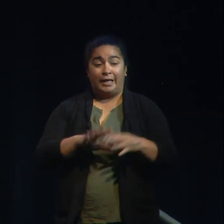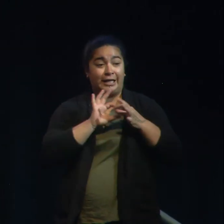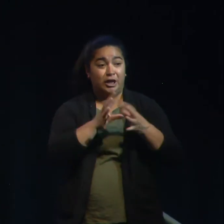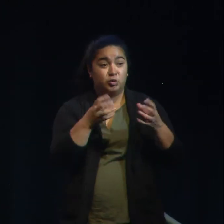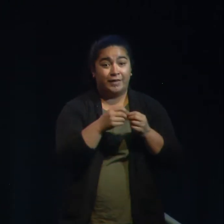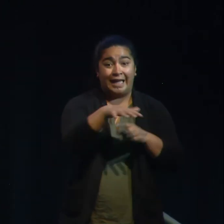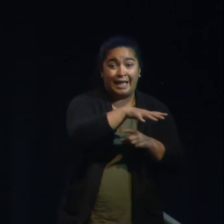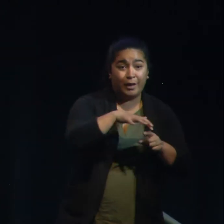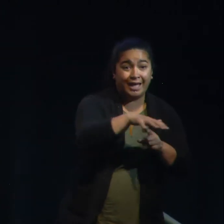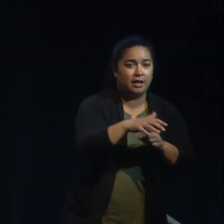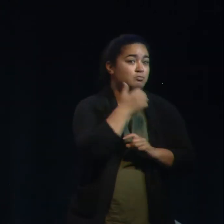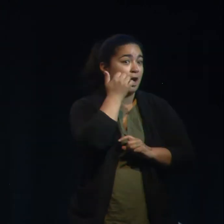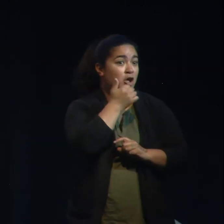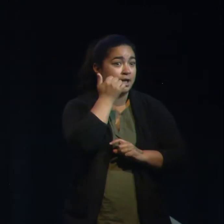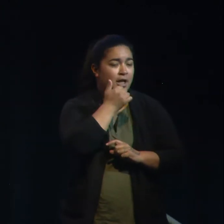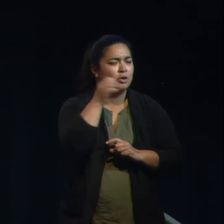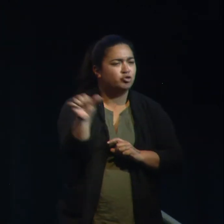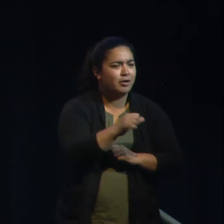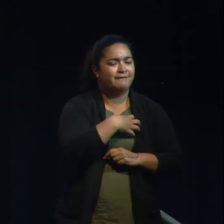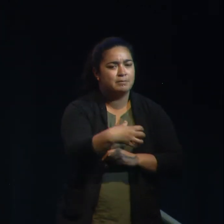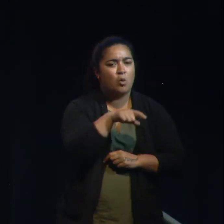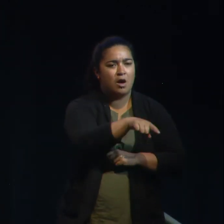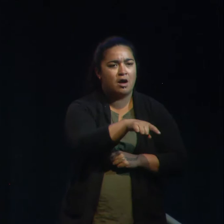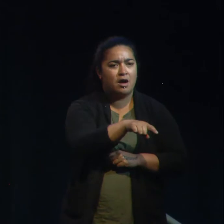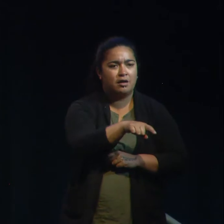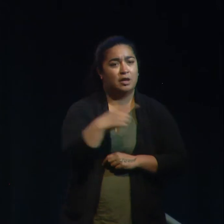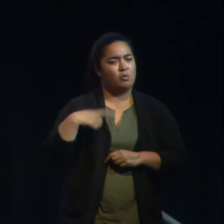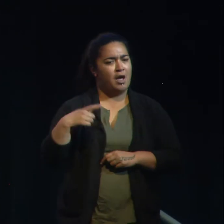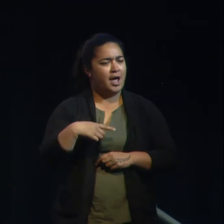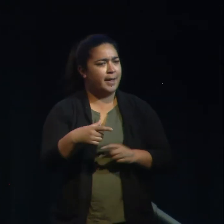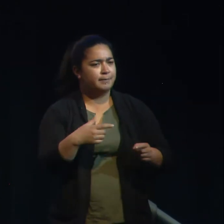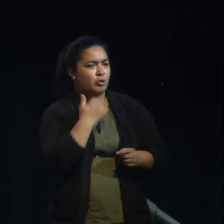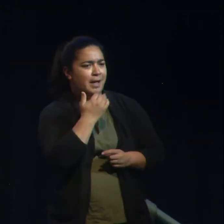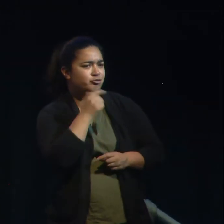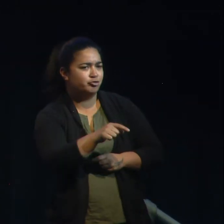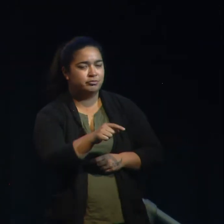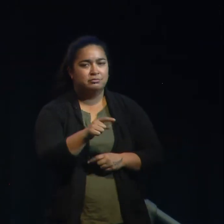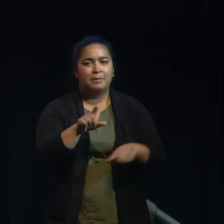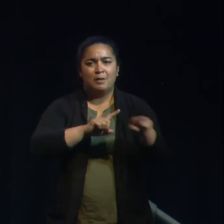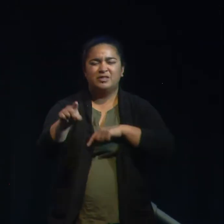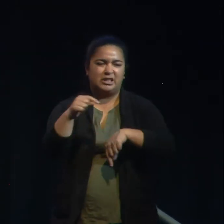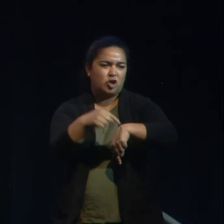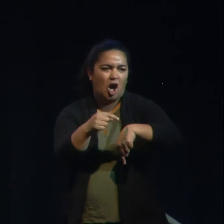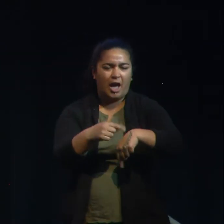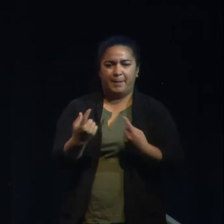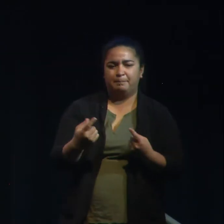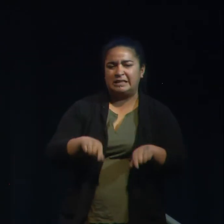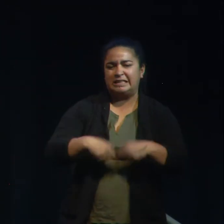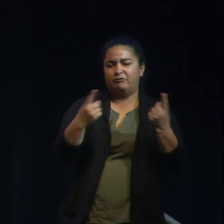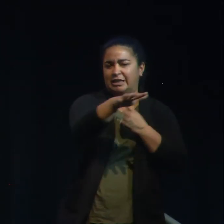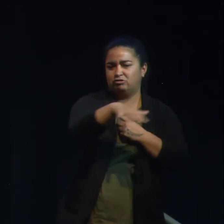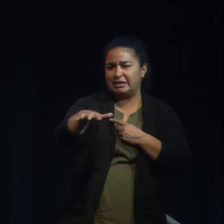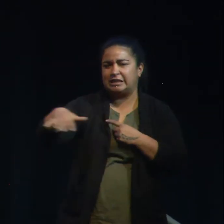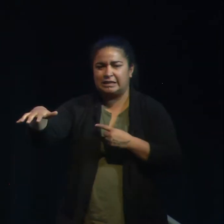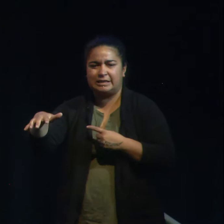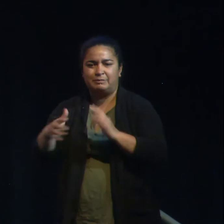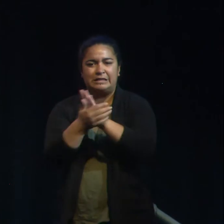as we would have liked to - for a range of reasons – timing, logistics, capacity, capability,